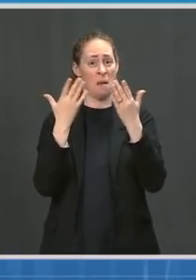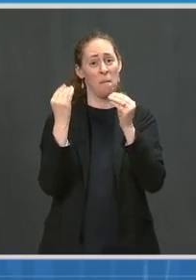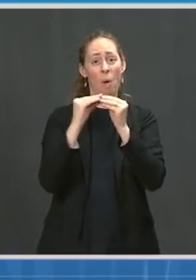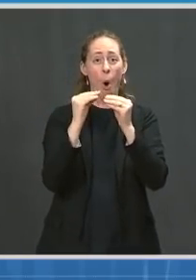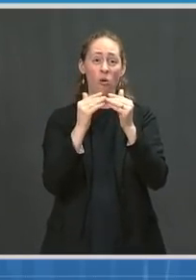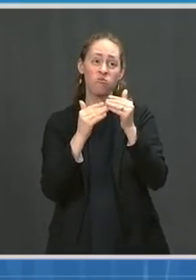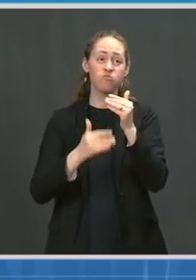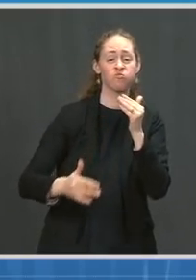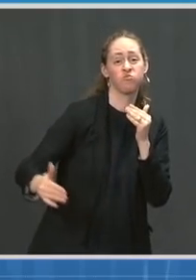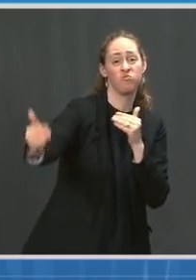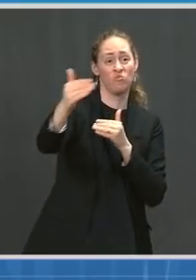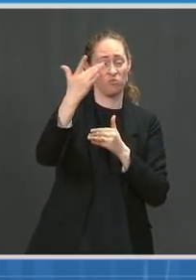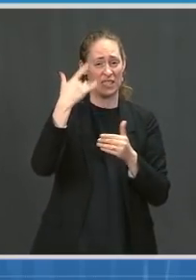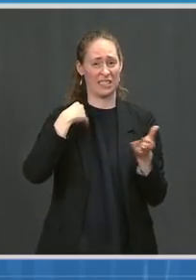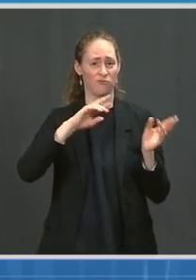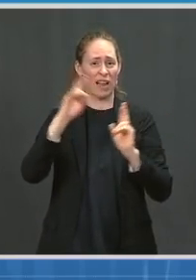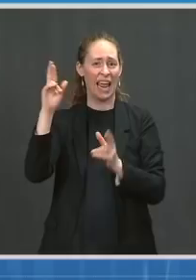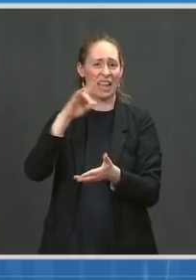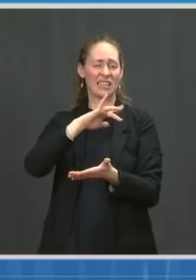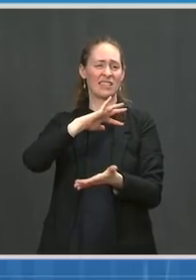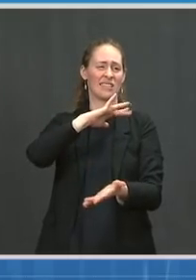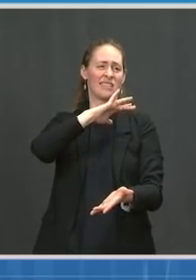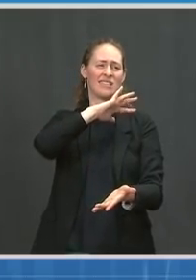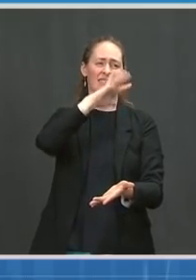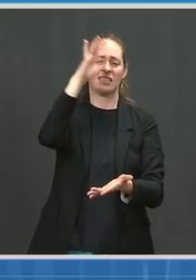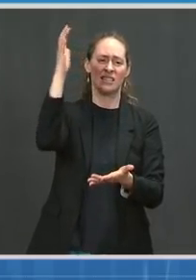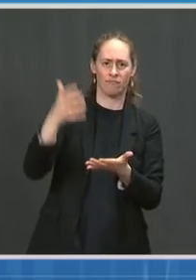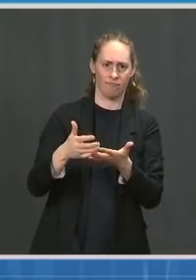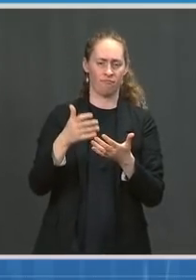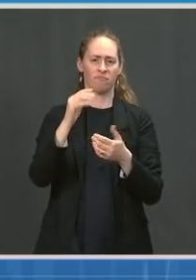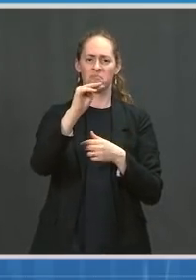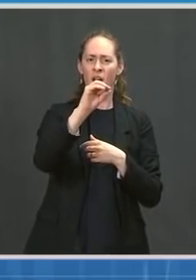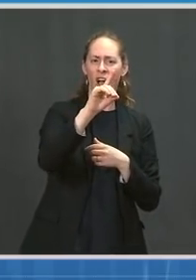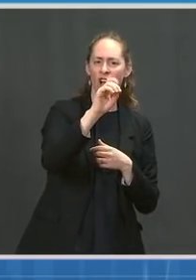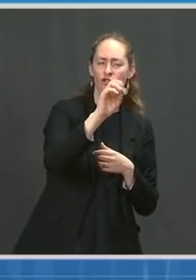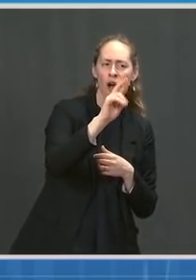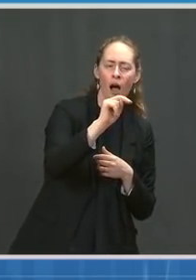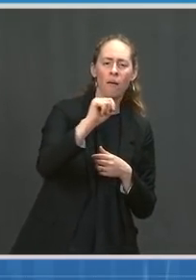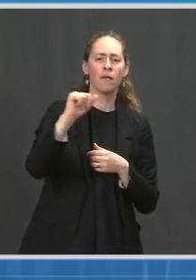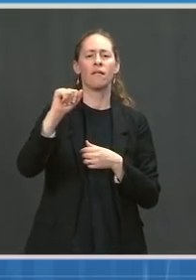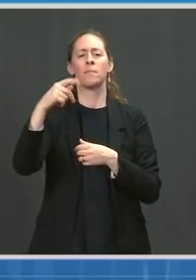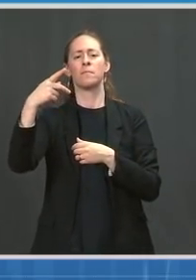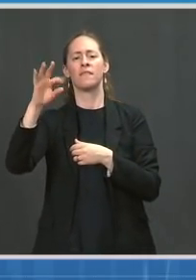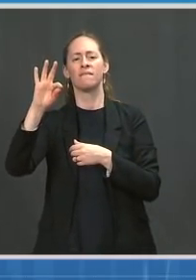that we have of Moderna and Pfizer doses. Next question, please.